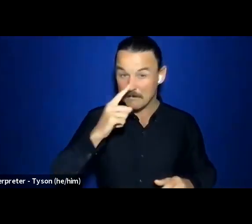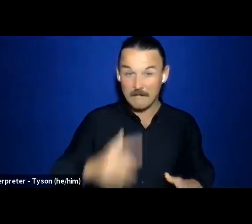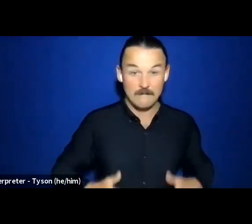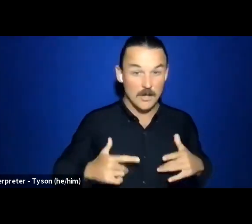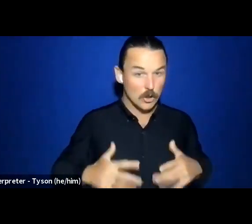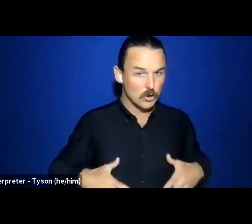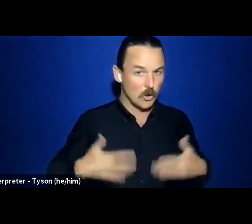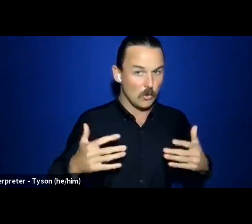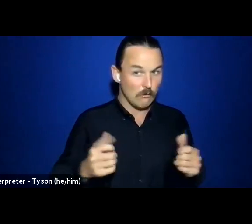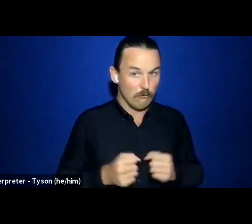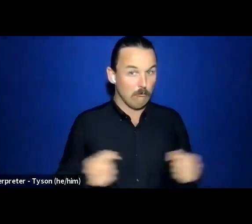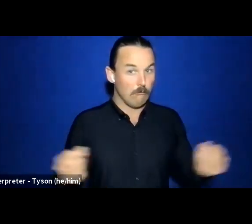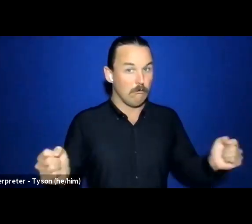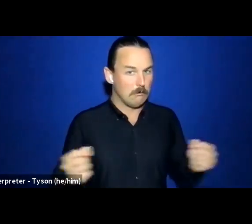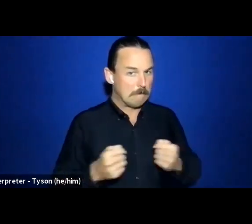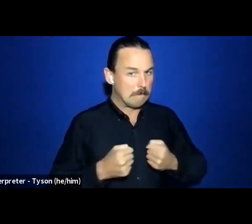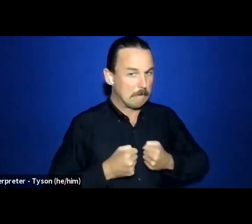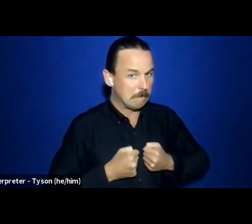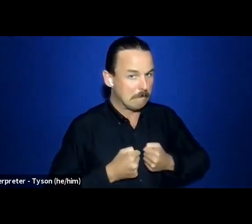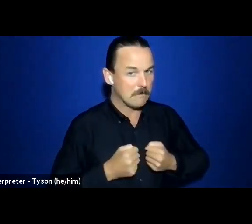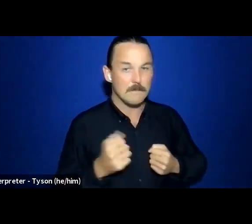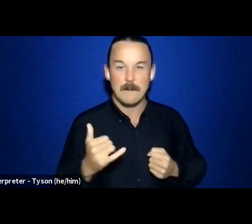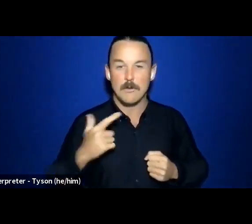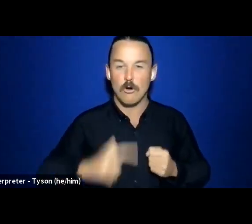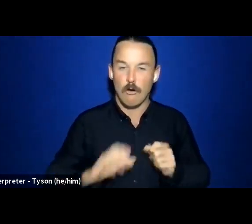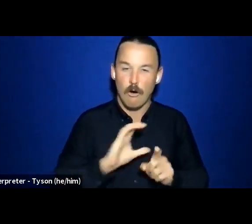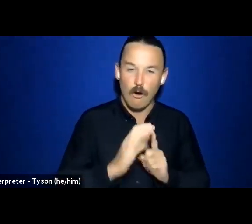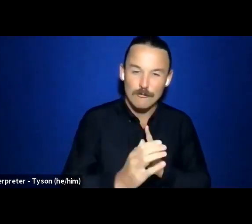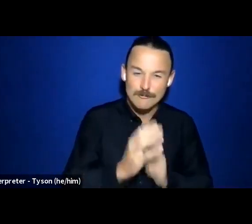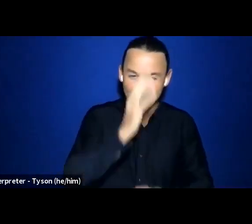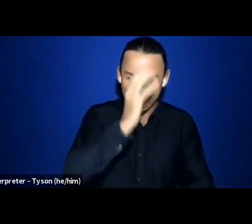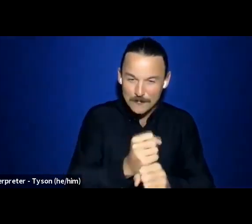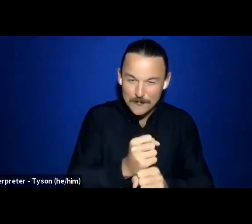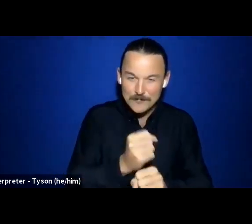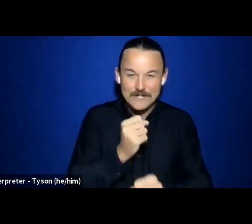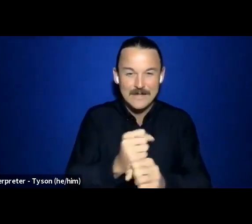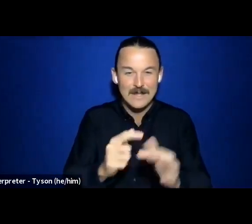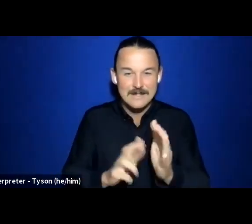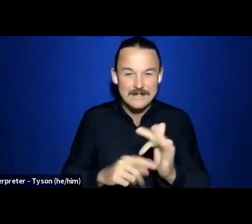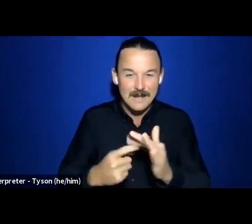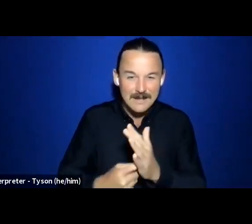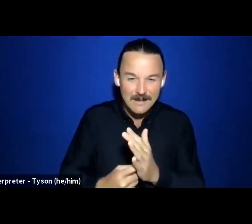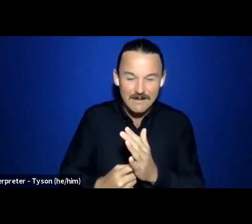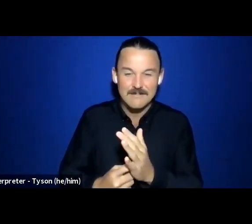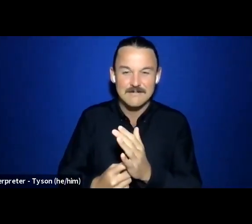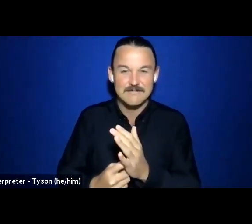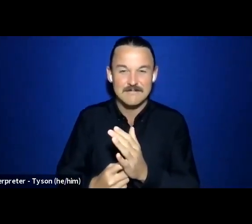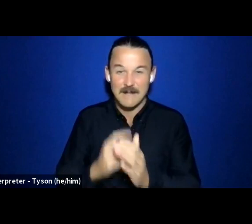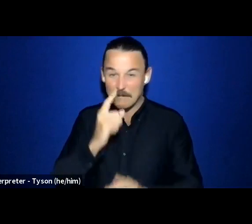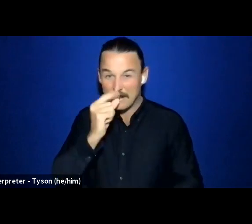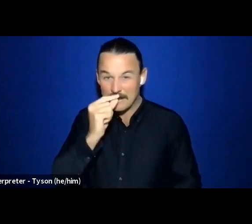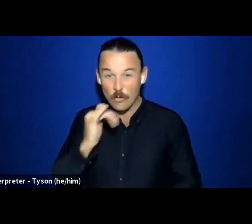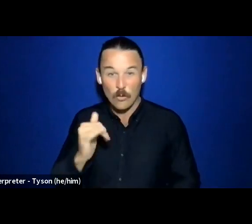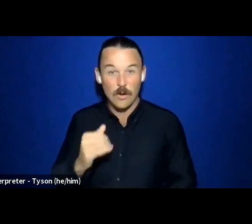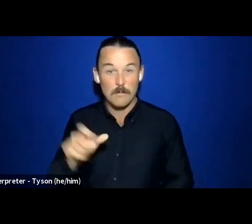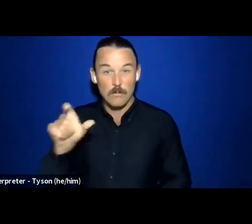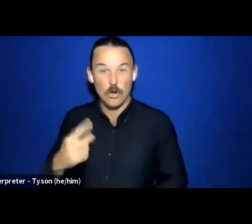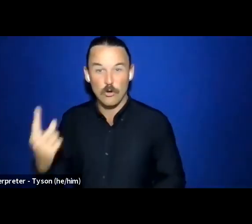otherwise feel the need to turn the light on, whether that be agenda. coach culture, language, face culture, language, face ability. or even in the. bitant